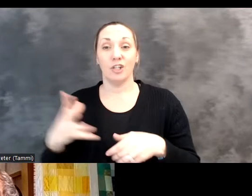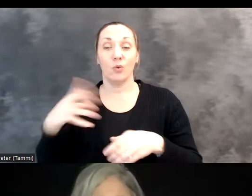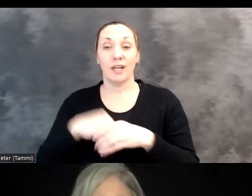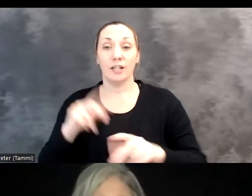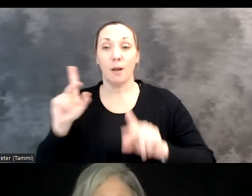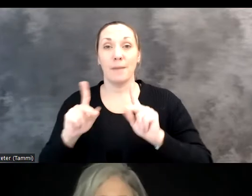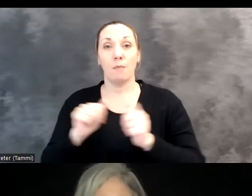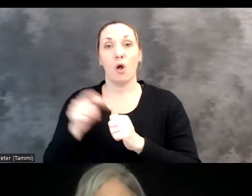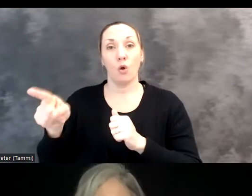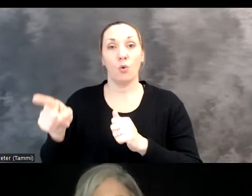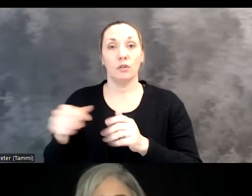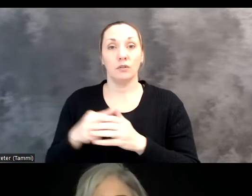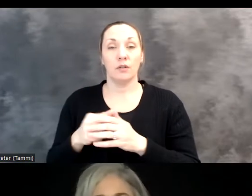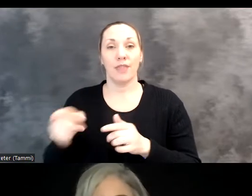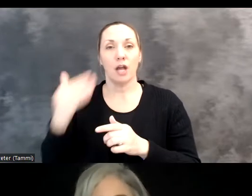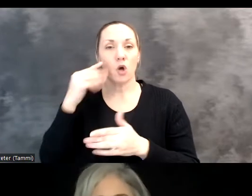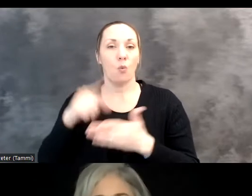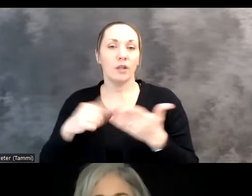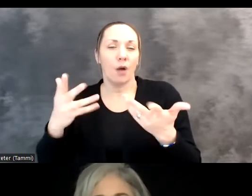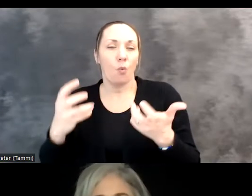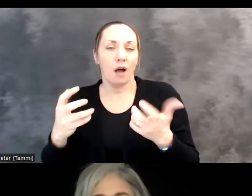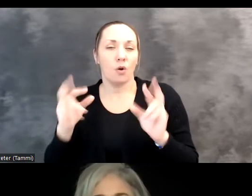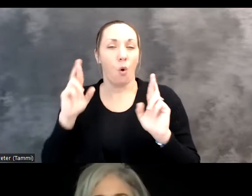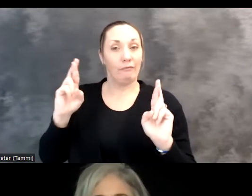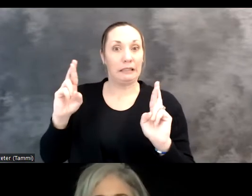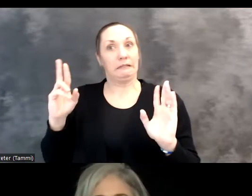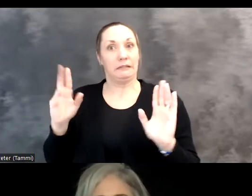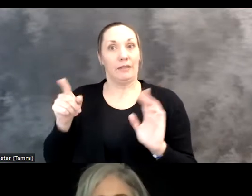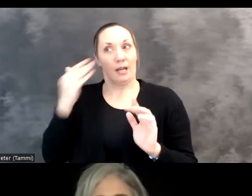system and, of course, you engage with the focus gripe, you engage